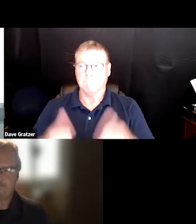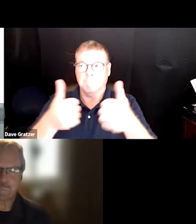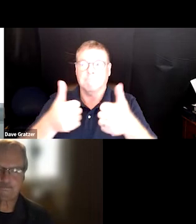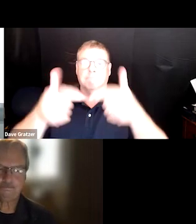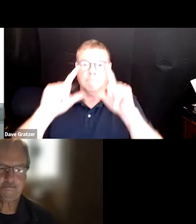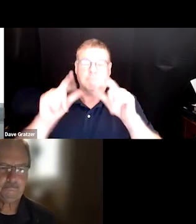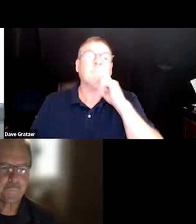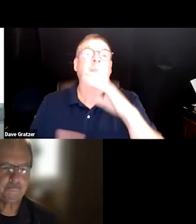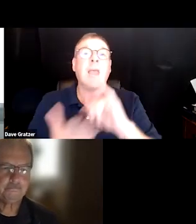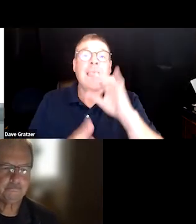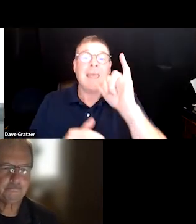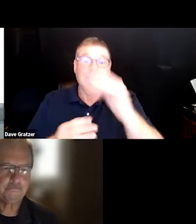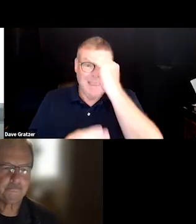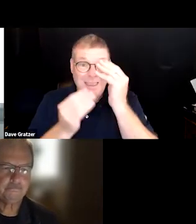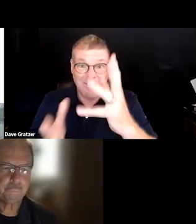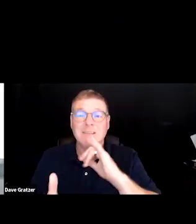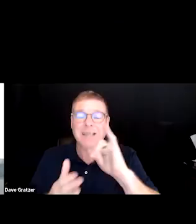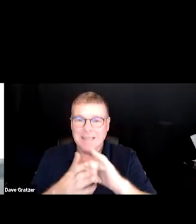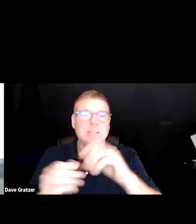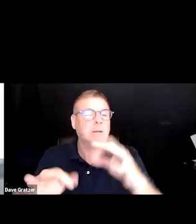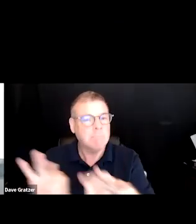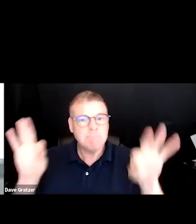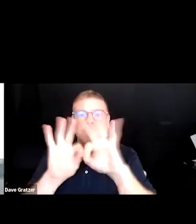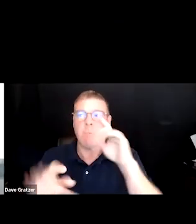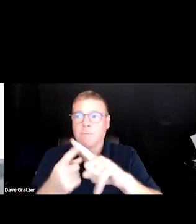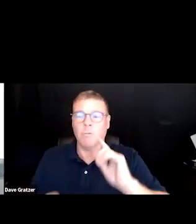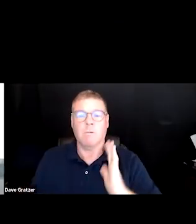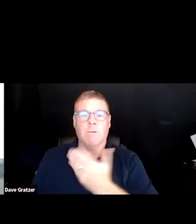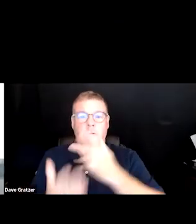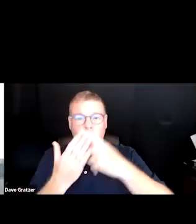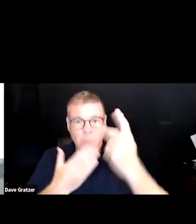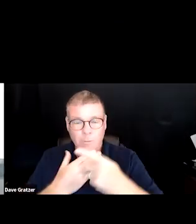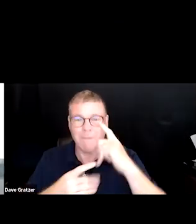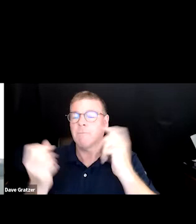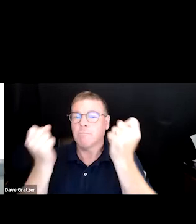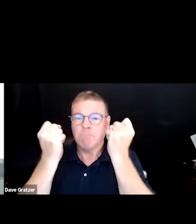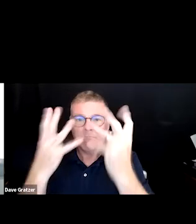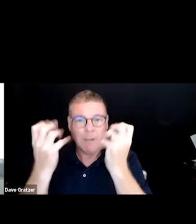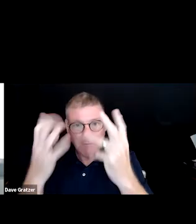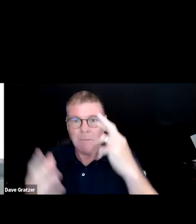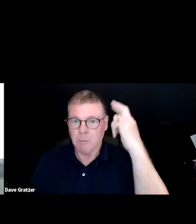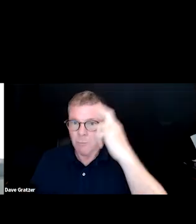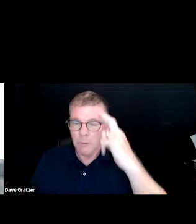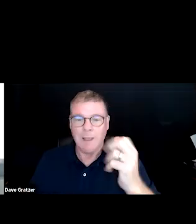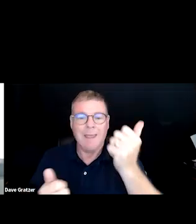So data, why is data so important to our program? It's for so many reasons, everybody has an opinion.